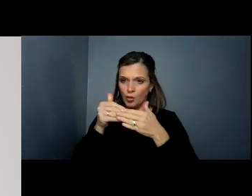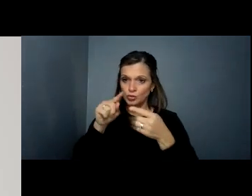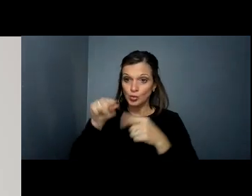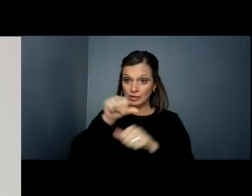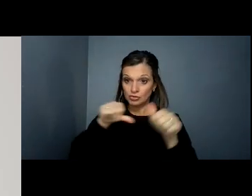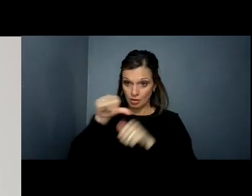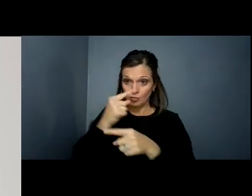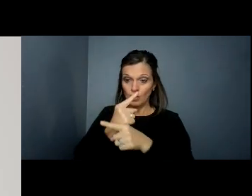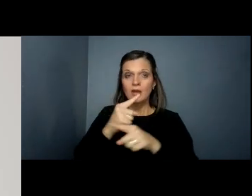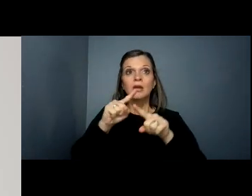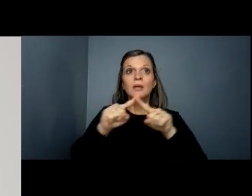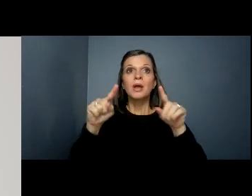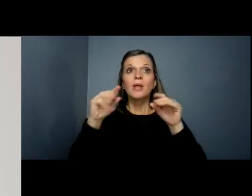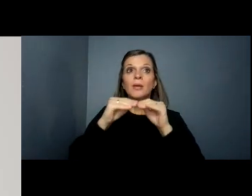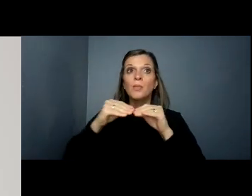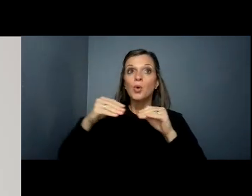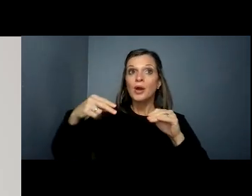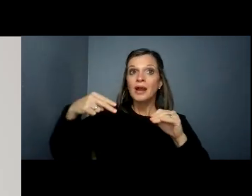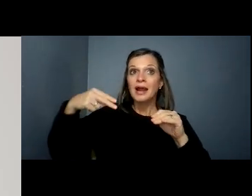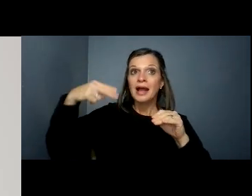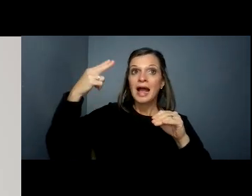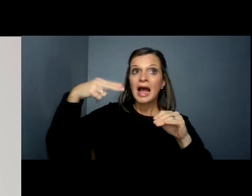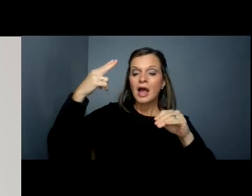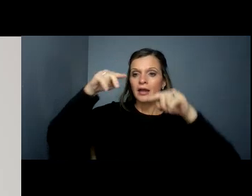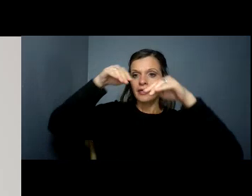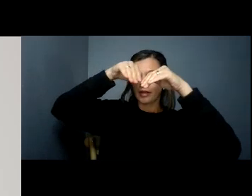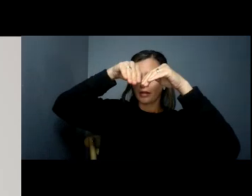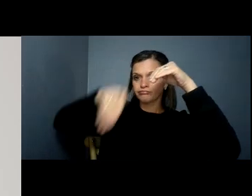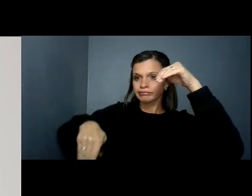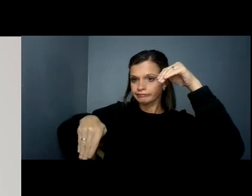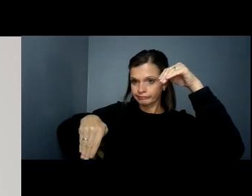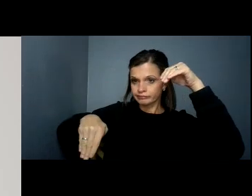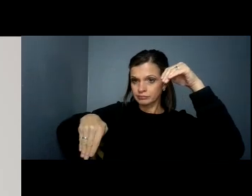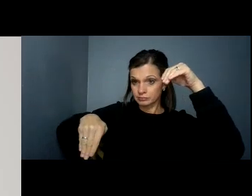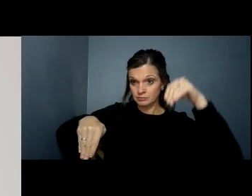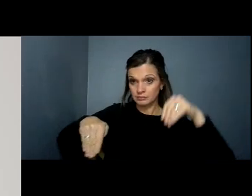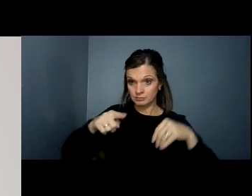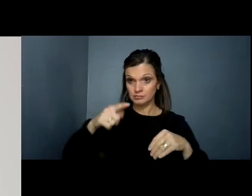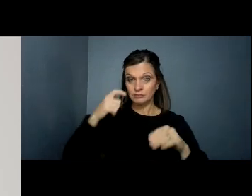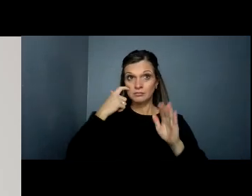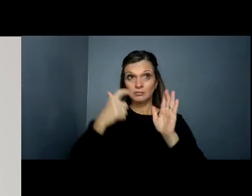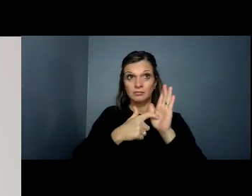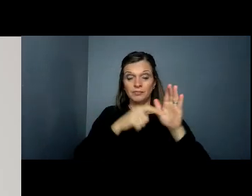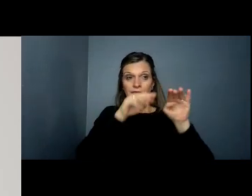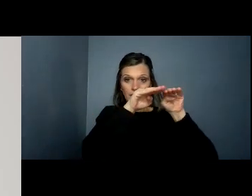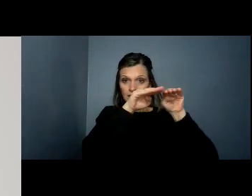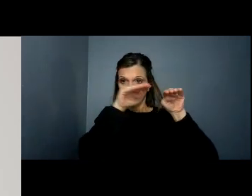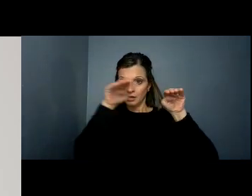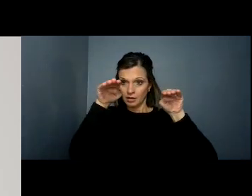on this graph, the higher pitch they fall off. A matter of fact, they hear these sounds here,